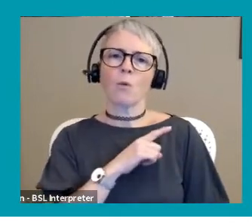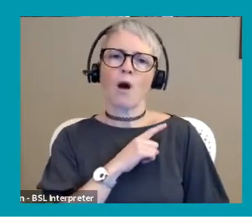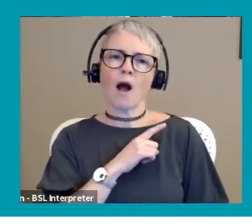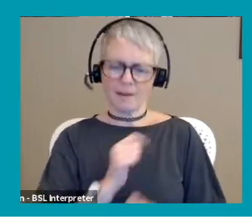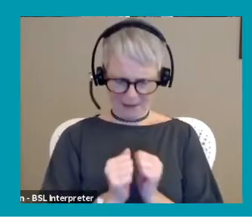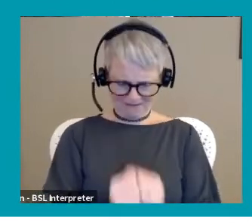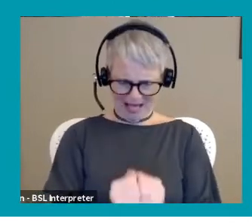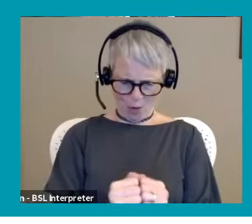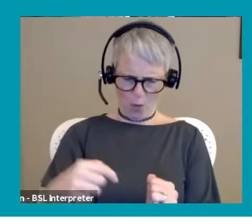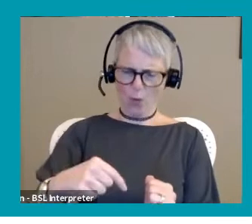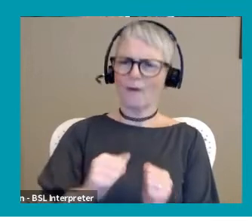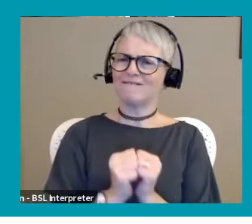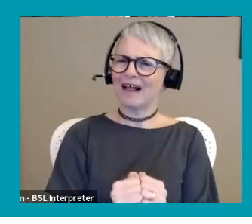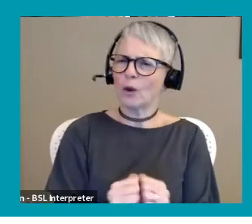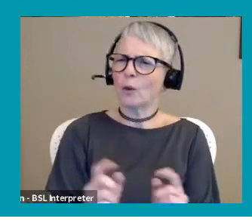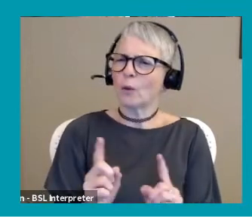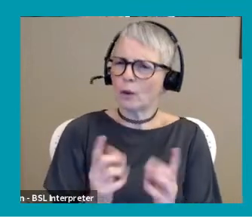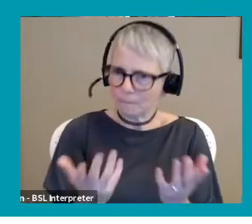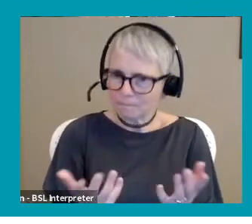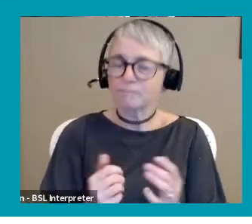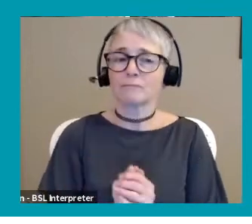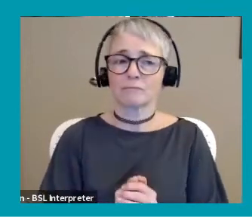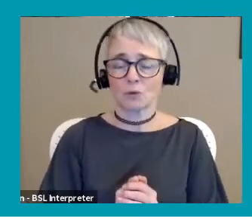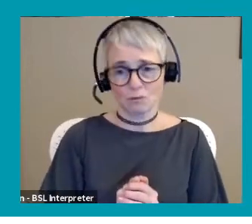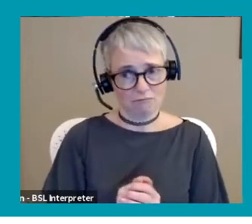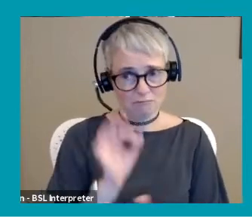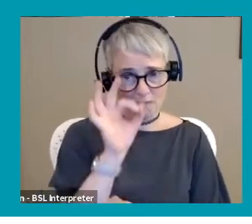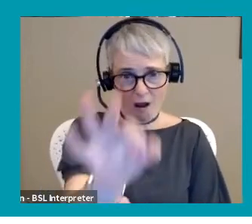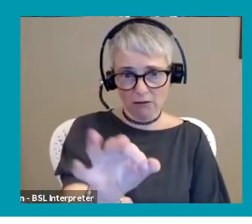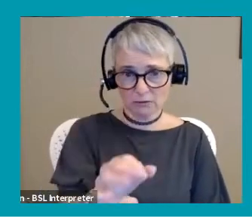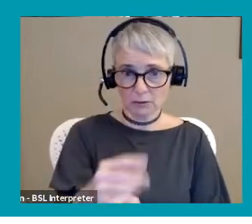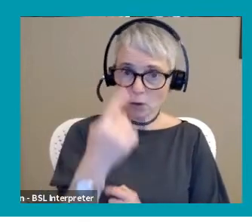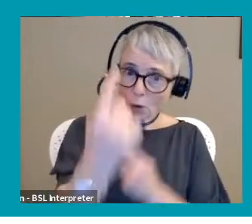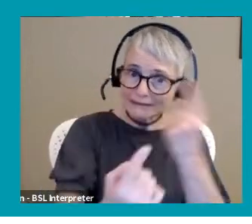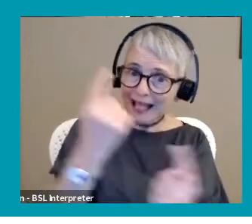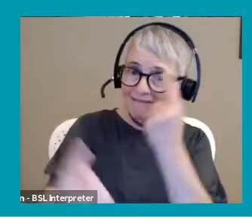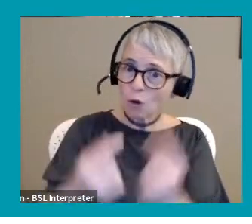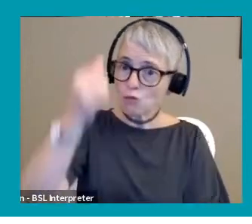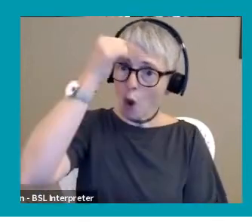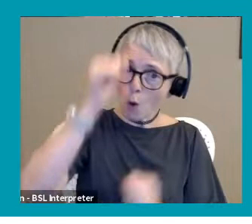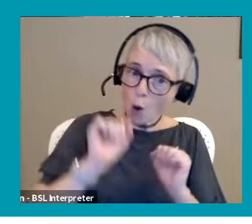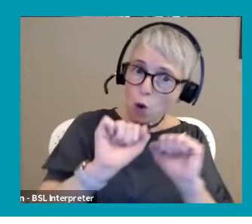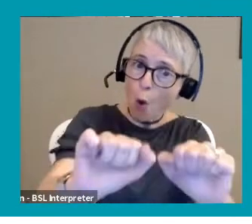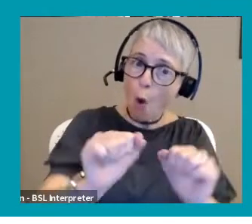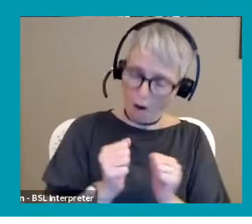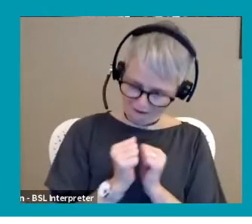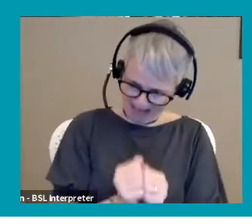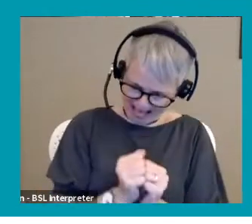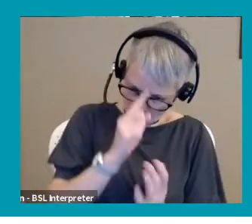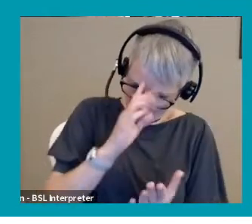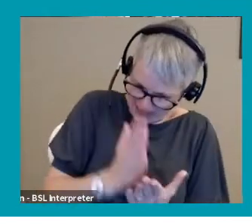First of all, I want to start with do you know what your core values are, get on the chat box and start sharing your core values with us.